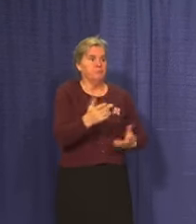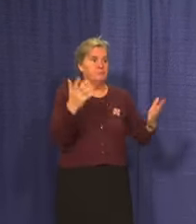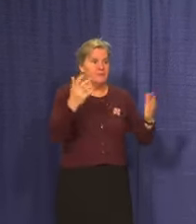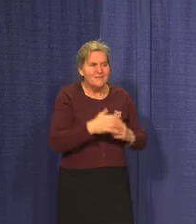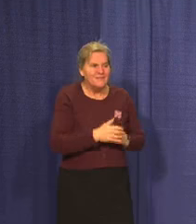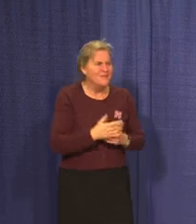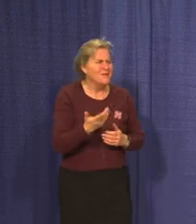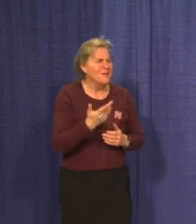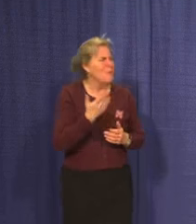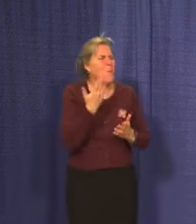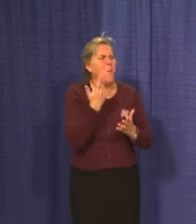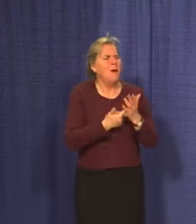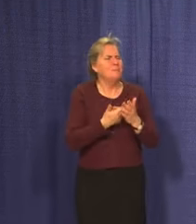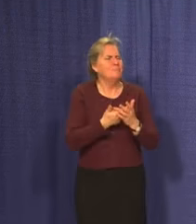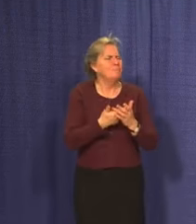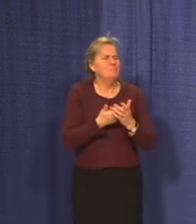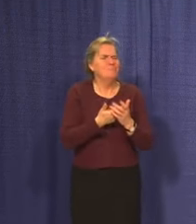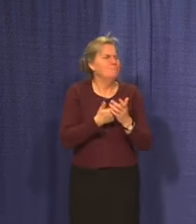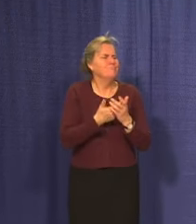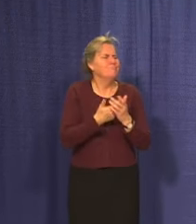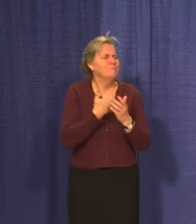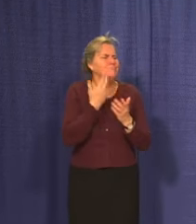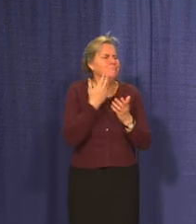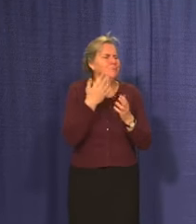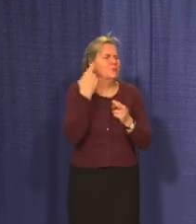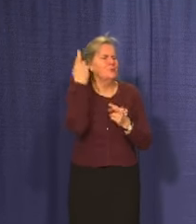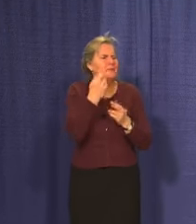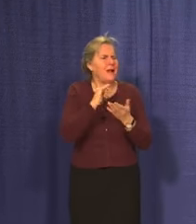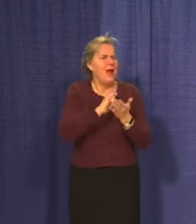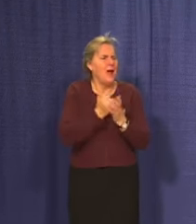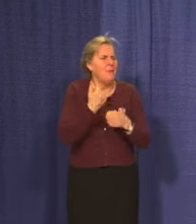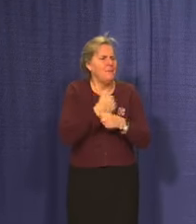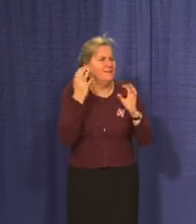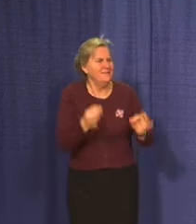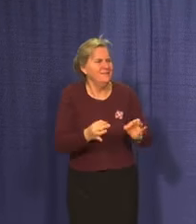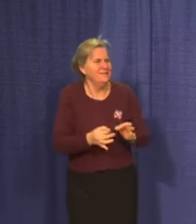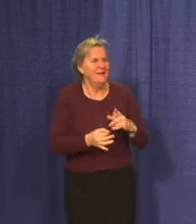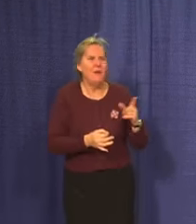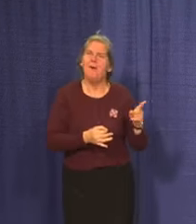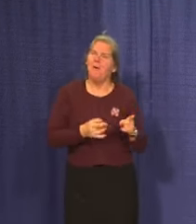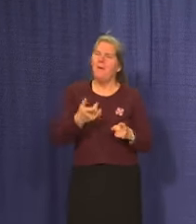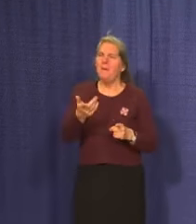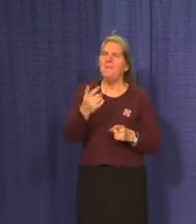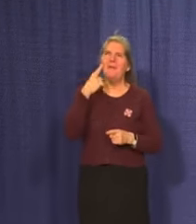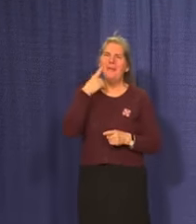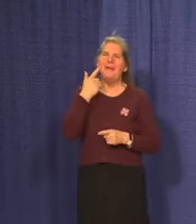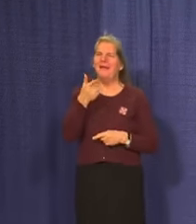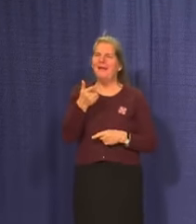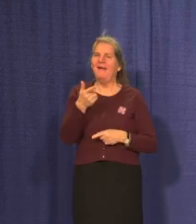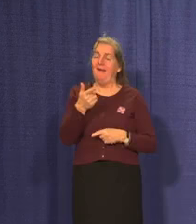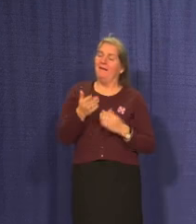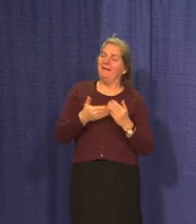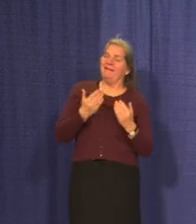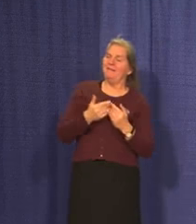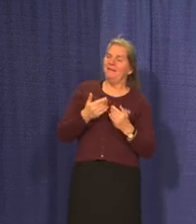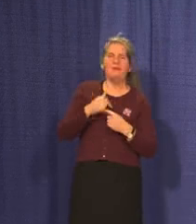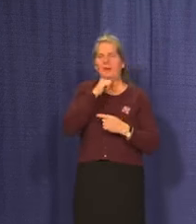WHAT IS BEHIND IT? YOU THINK IT WOULD BE. BUT ACTUALLY, IT IS NOT.